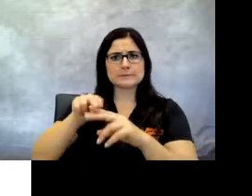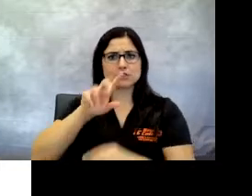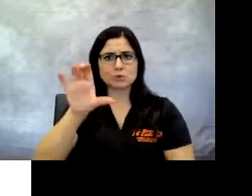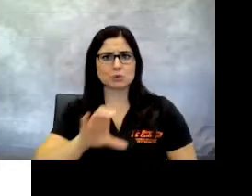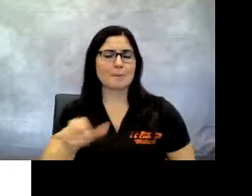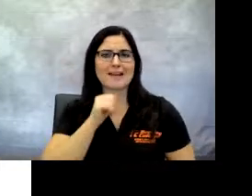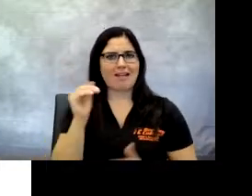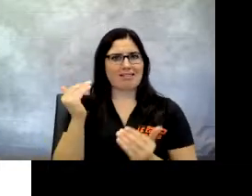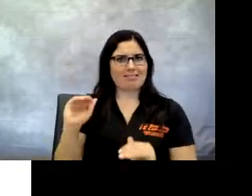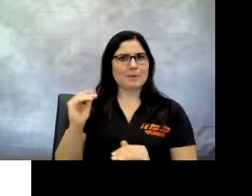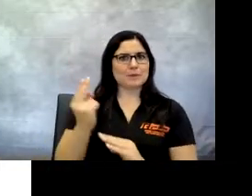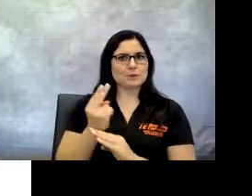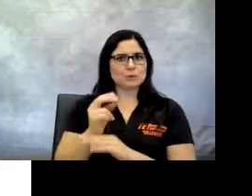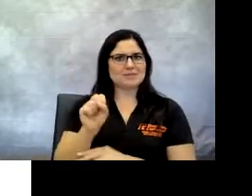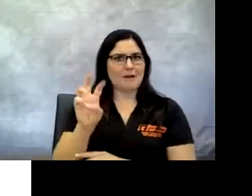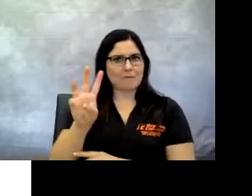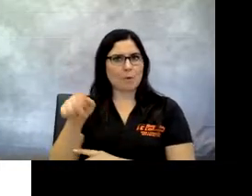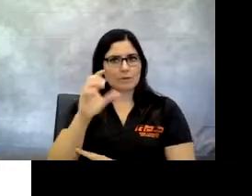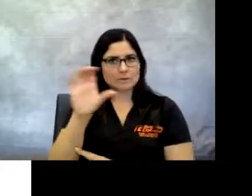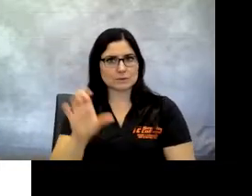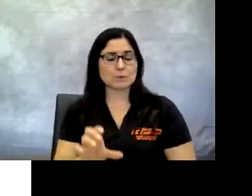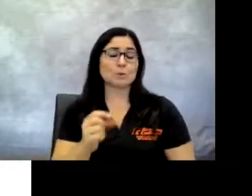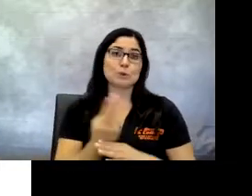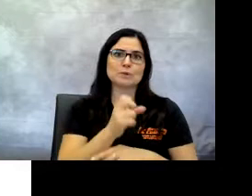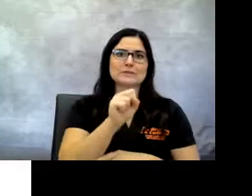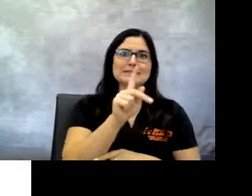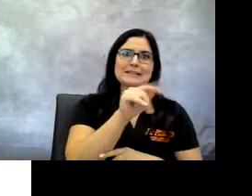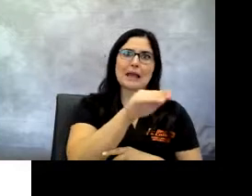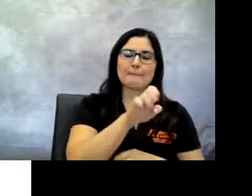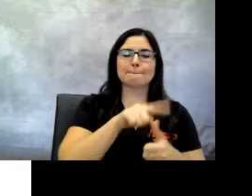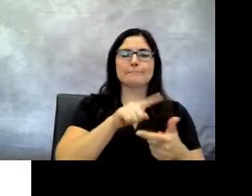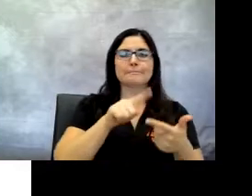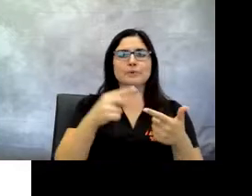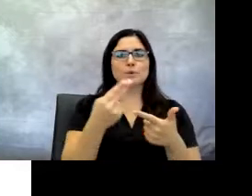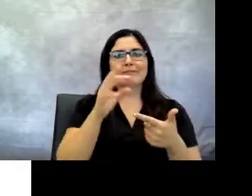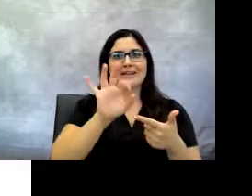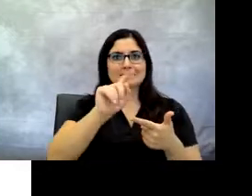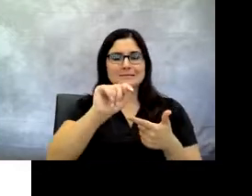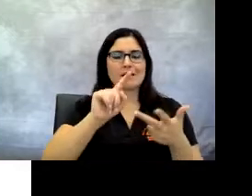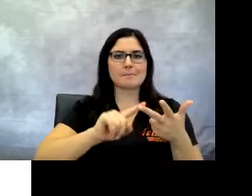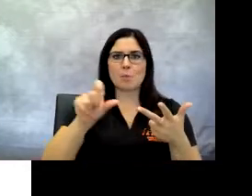Type of software. But whether it was. Skype, whether it was, you know, FaceTime. Whatever it. Was,